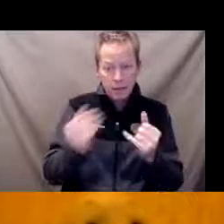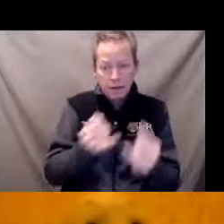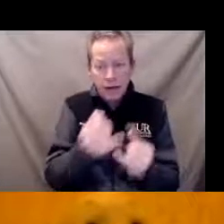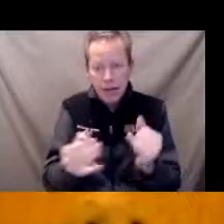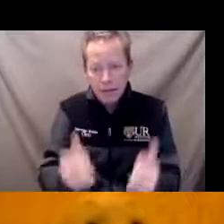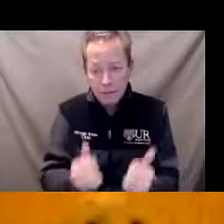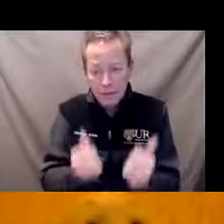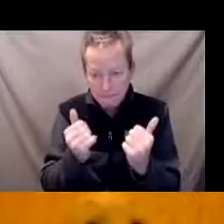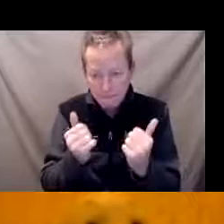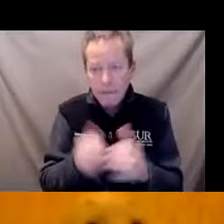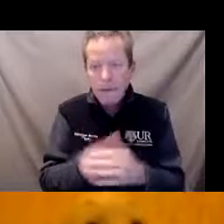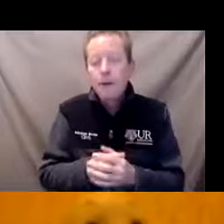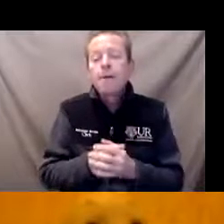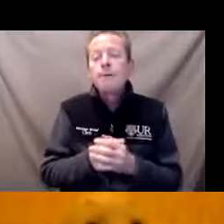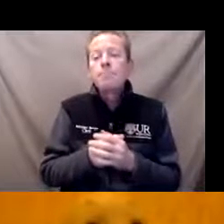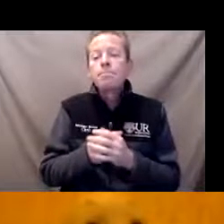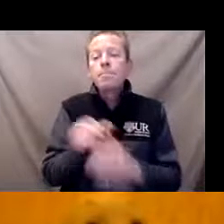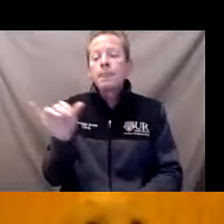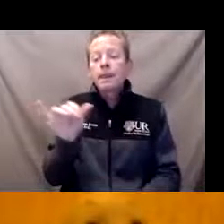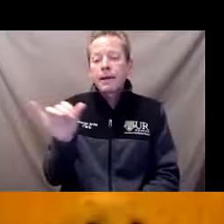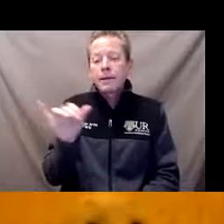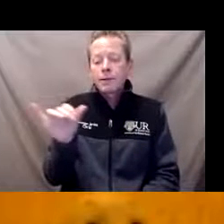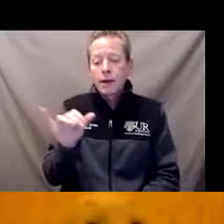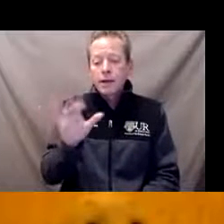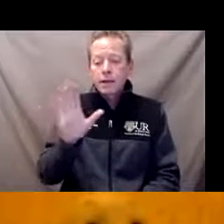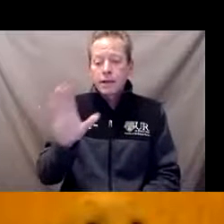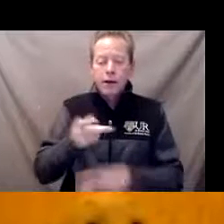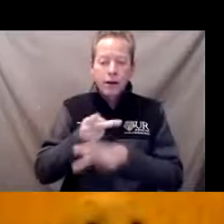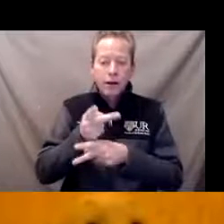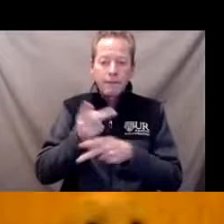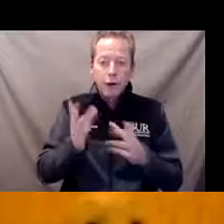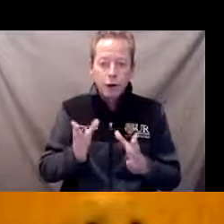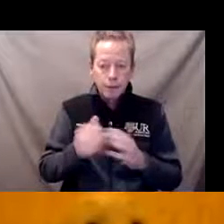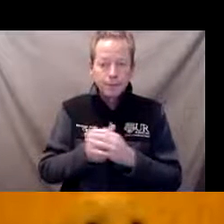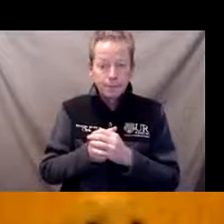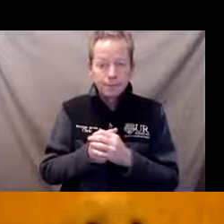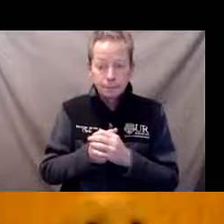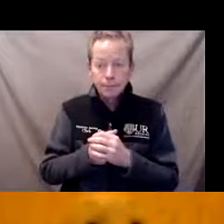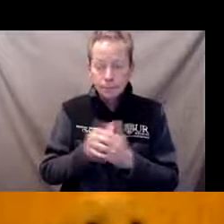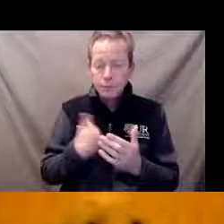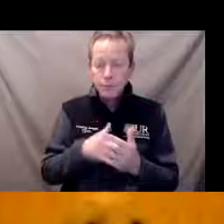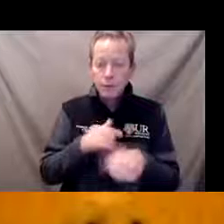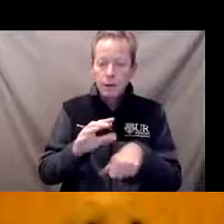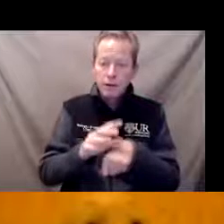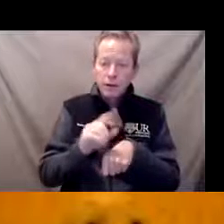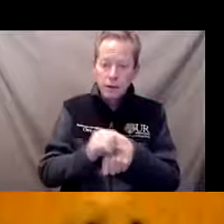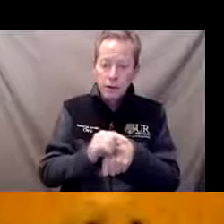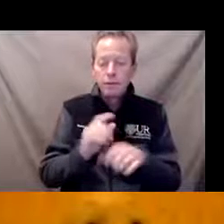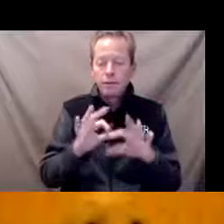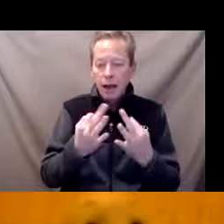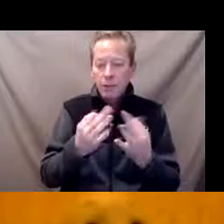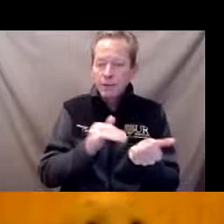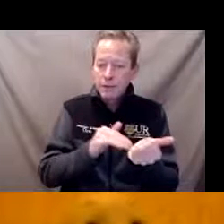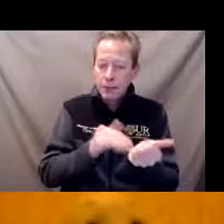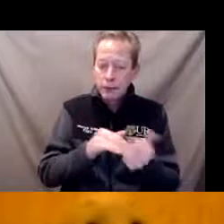and as well as their caregivers. We have consulted family physicians, developmental pediatricians,